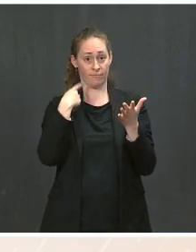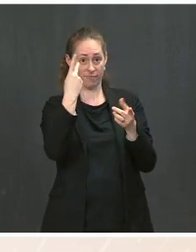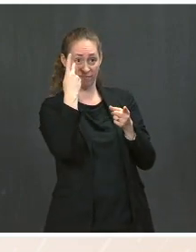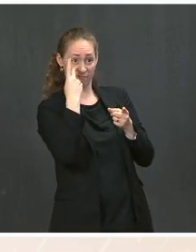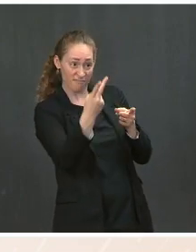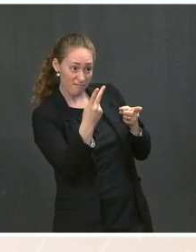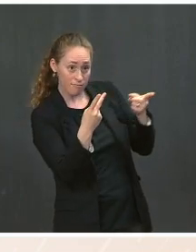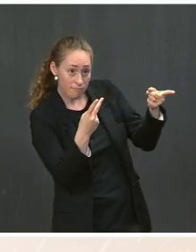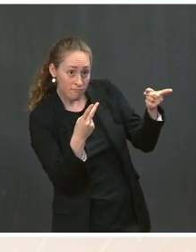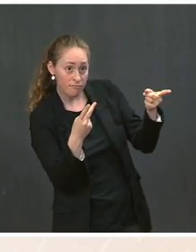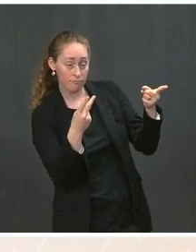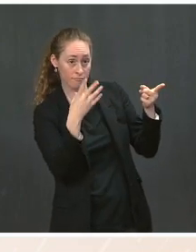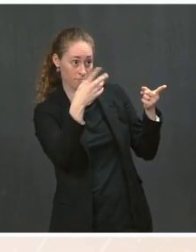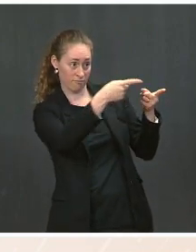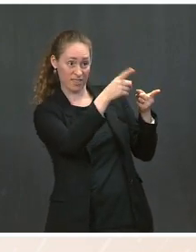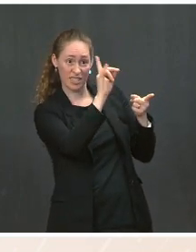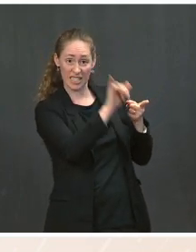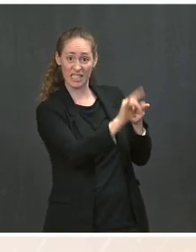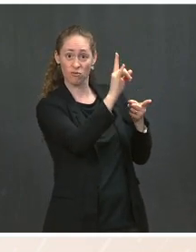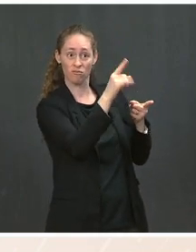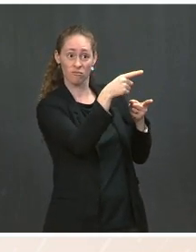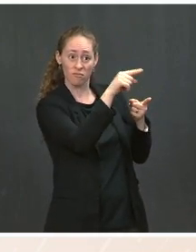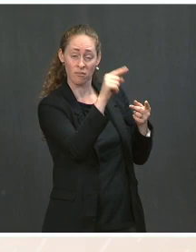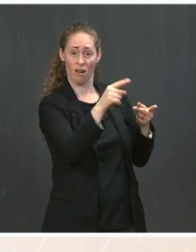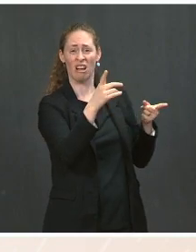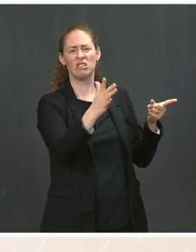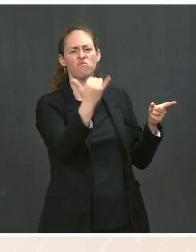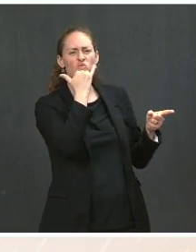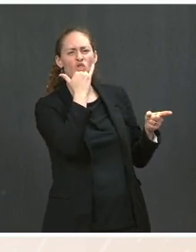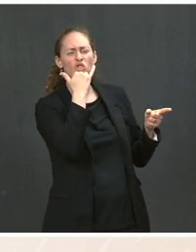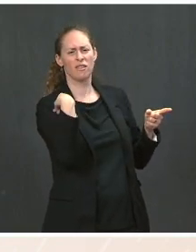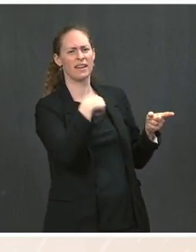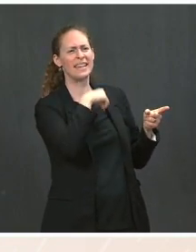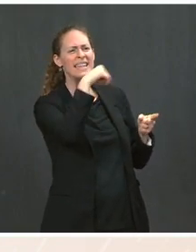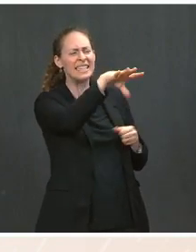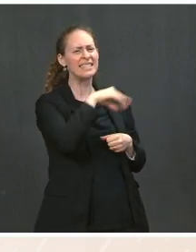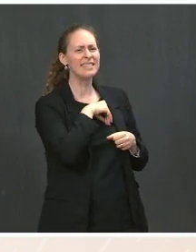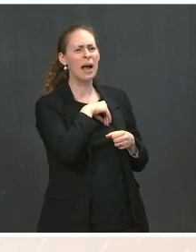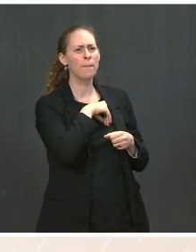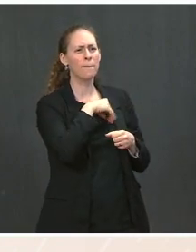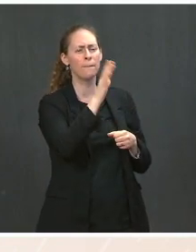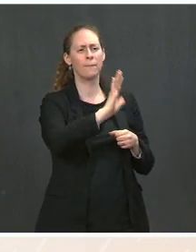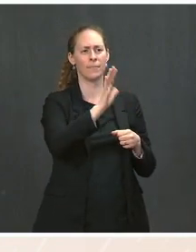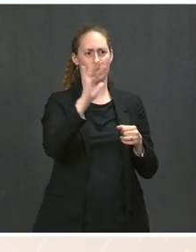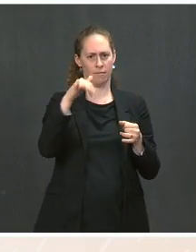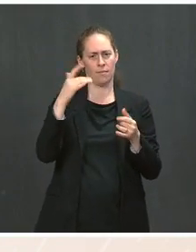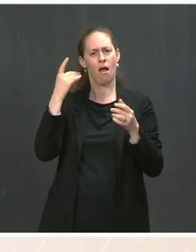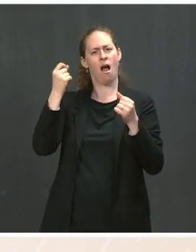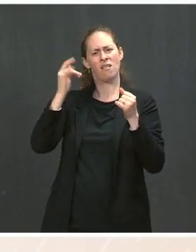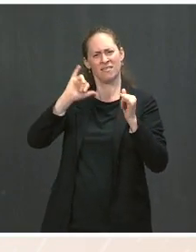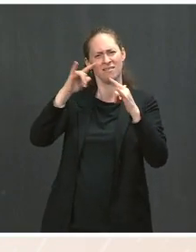that are not aligned with our interests; that we feel go beyond what should be acceptable